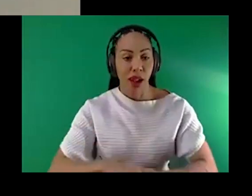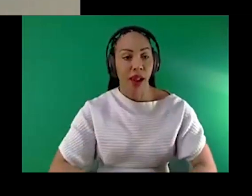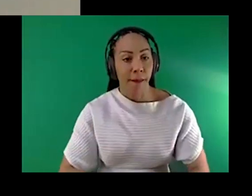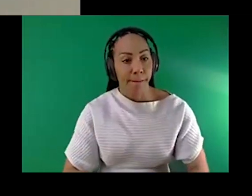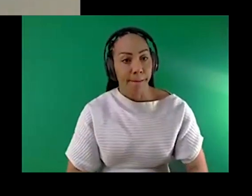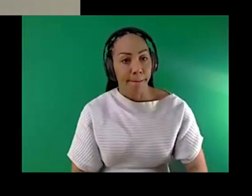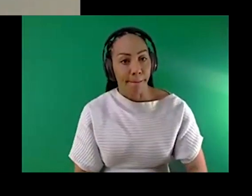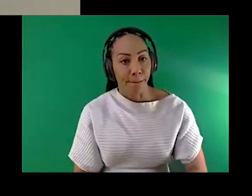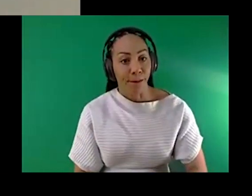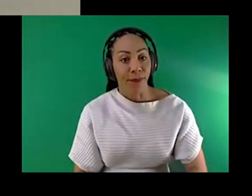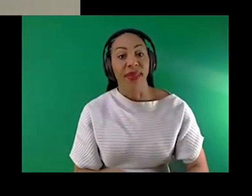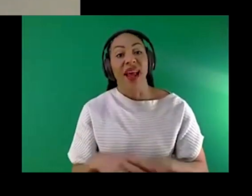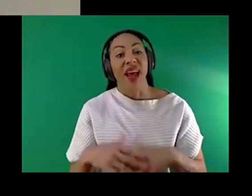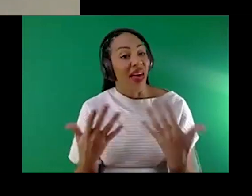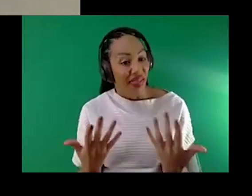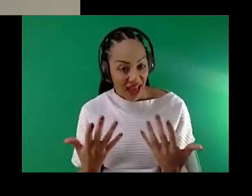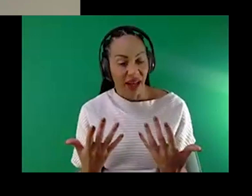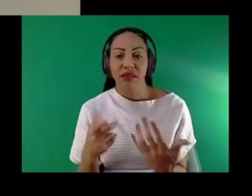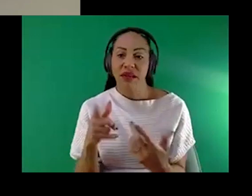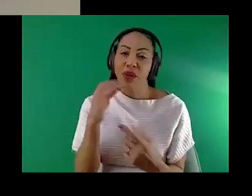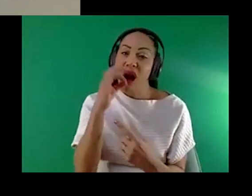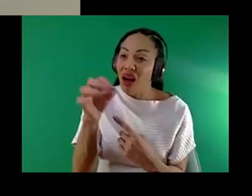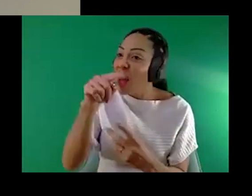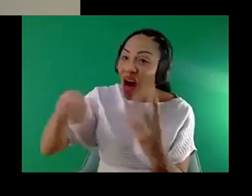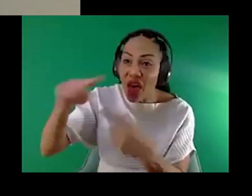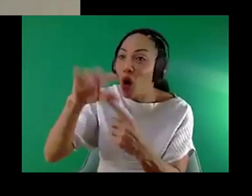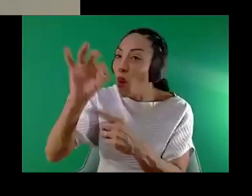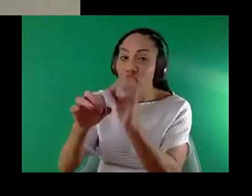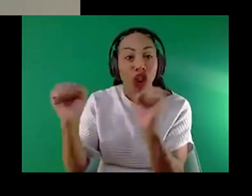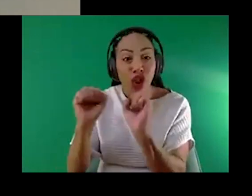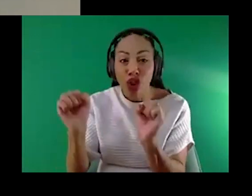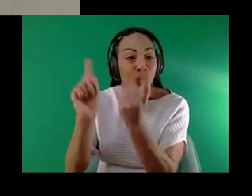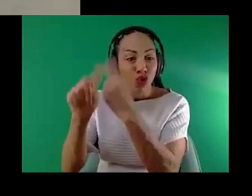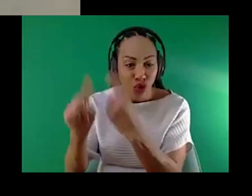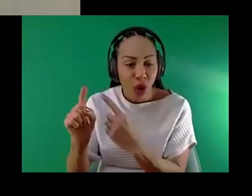send that through to the admin@stopgapdance.com uh email address and we will hopefully be able to